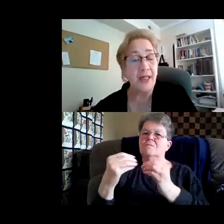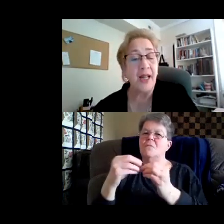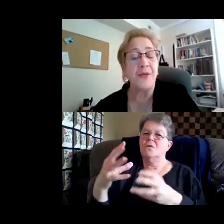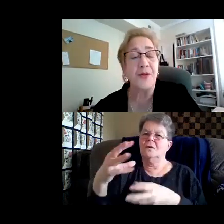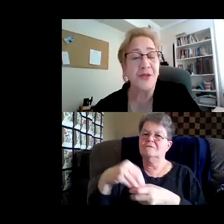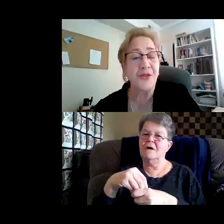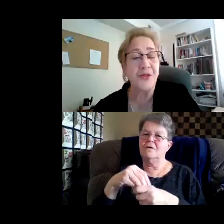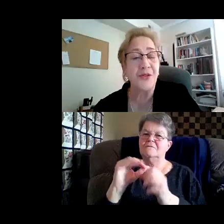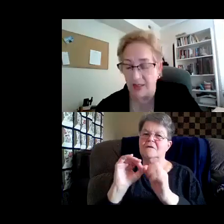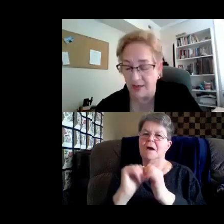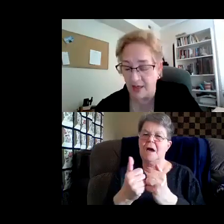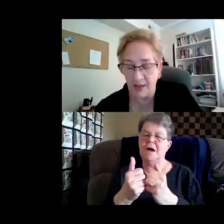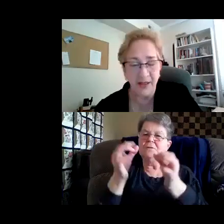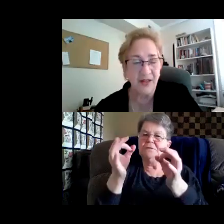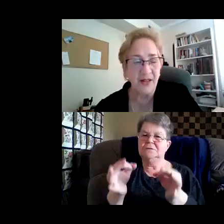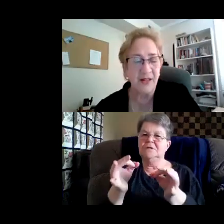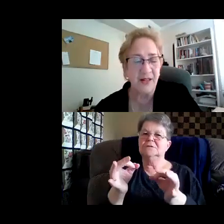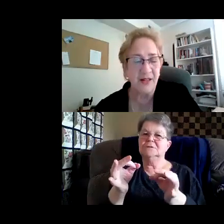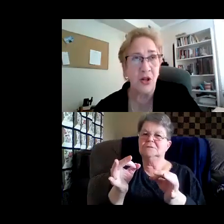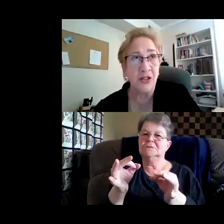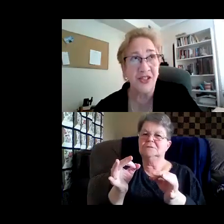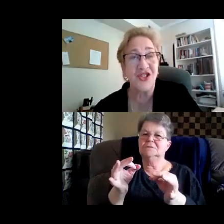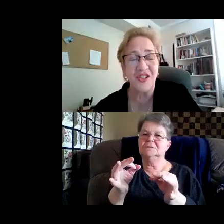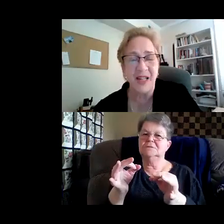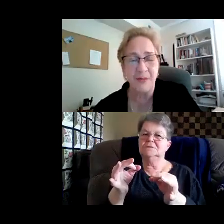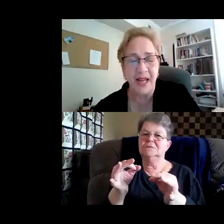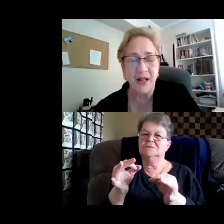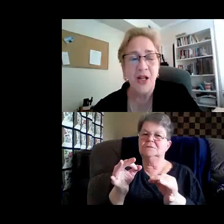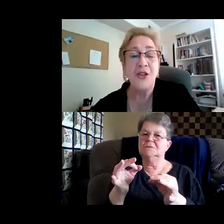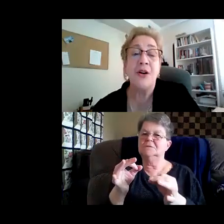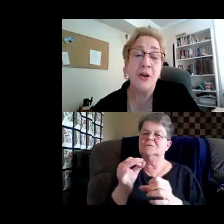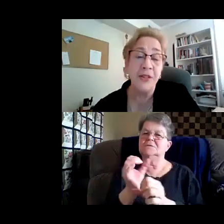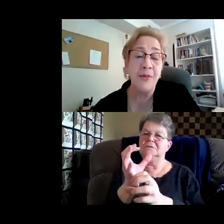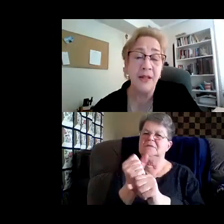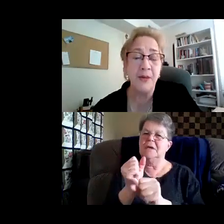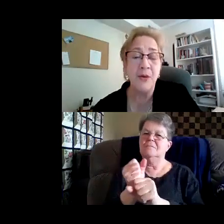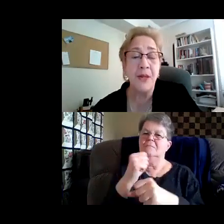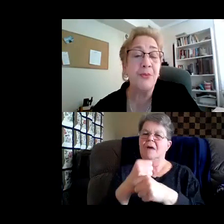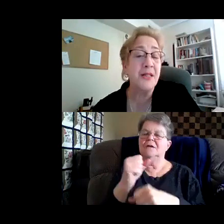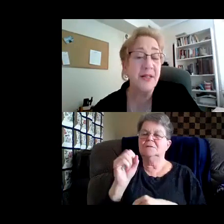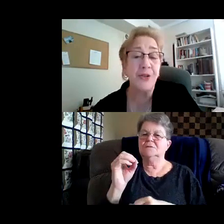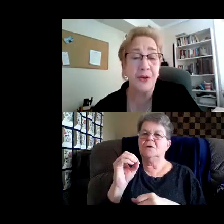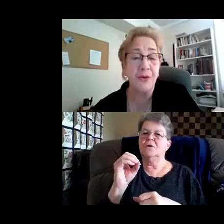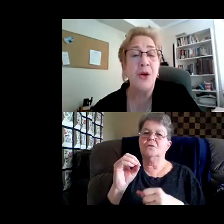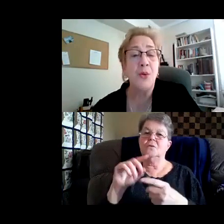in how those decisions get made. So ultimately when people can tell you